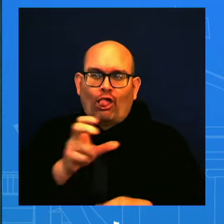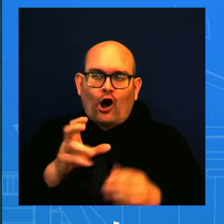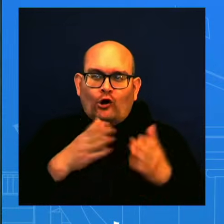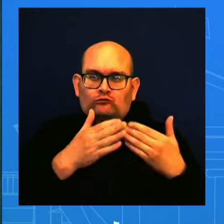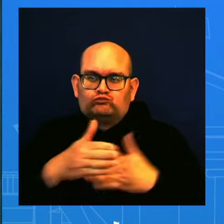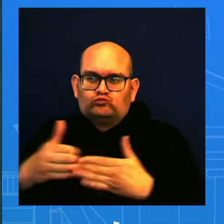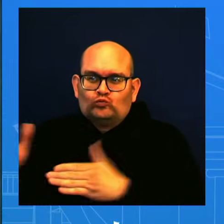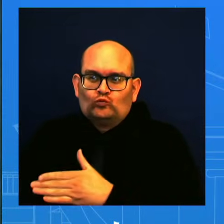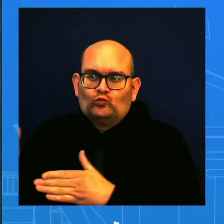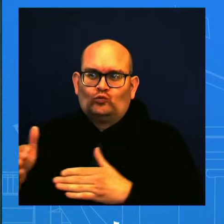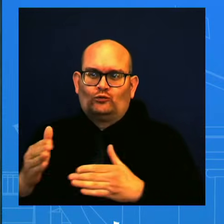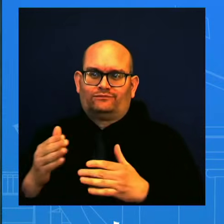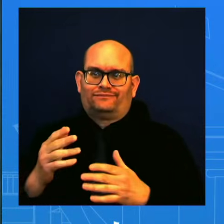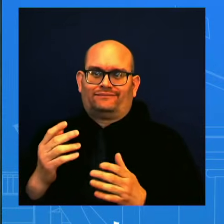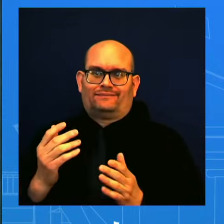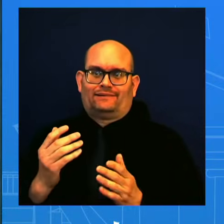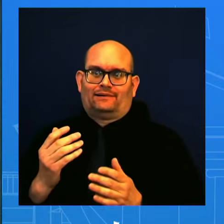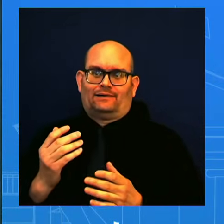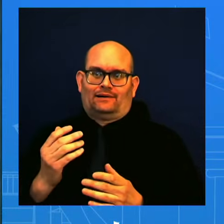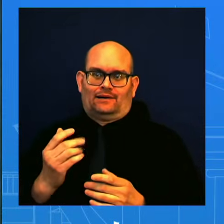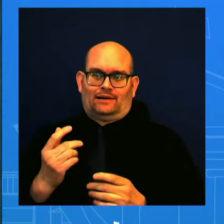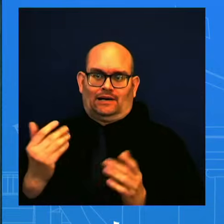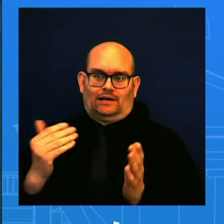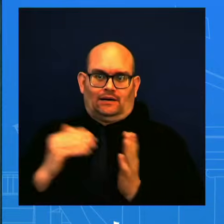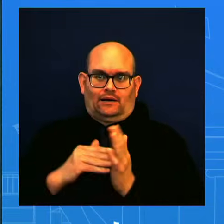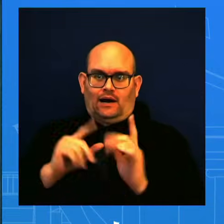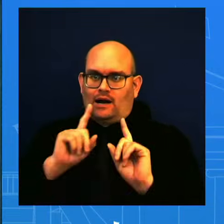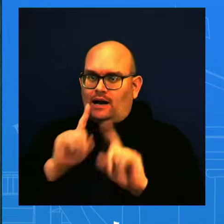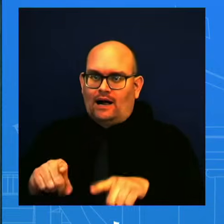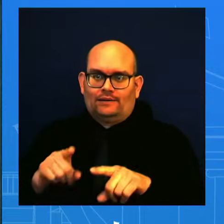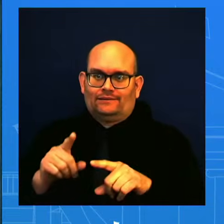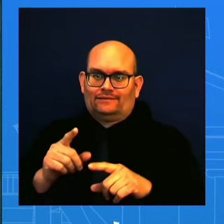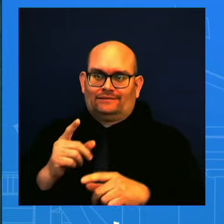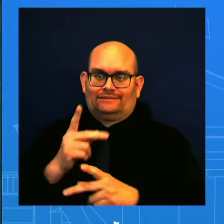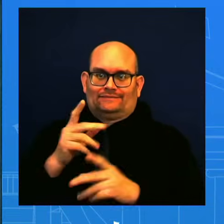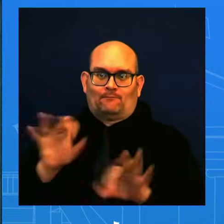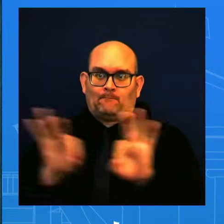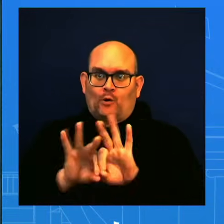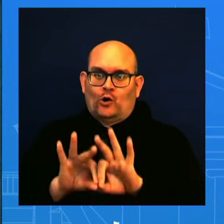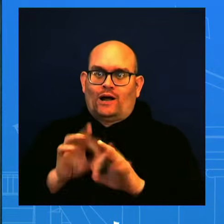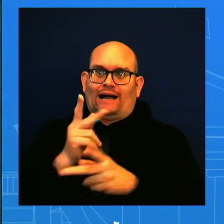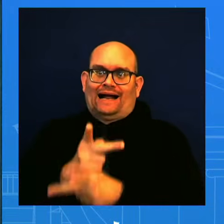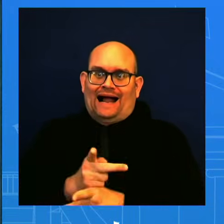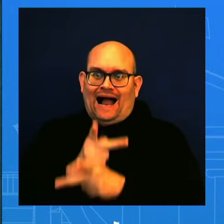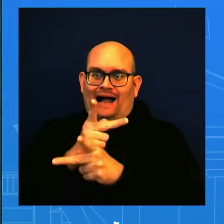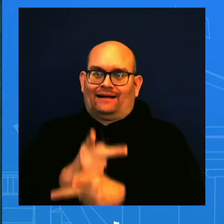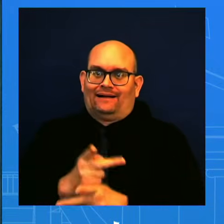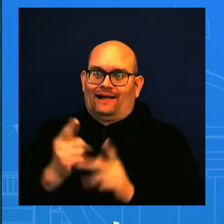And they recognize that advancing equity is a generational commitment that requires sustained federal leadership,